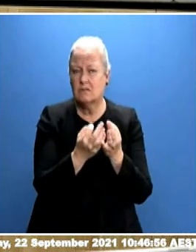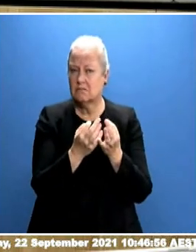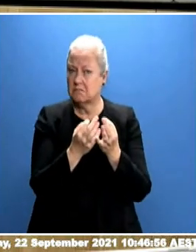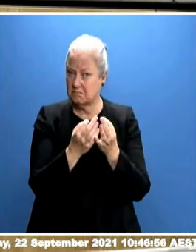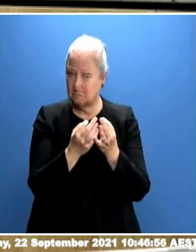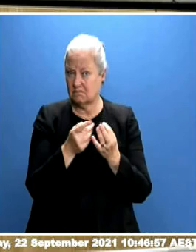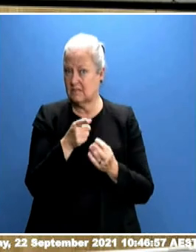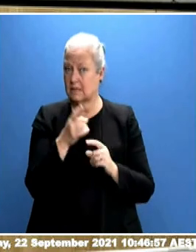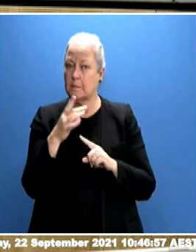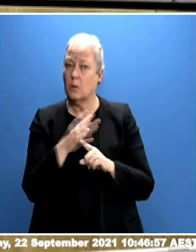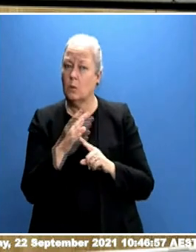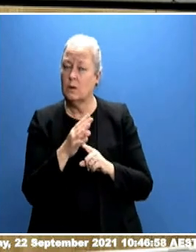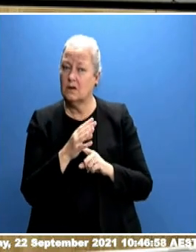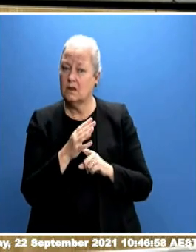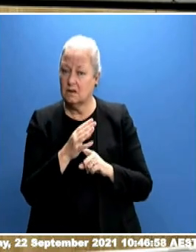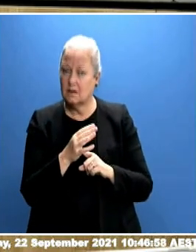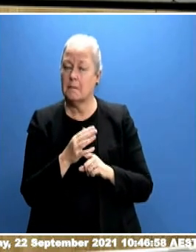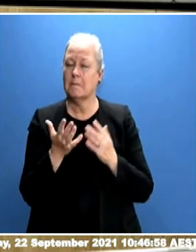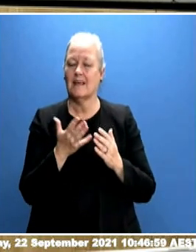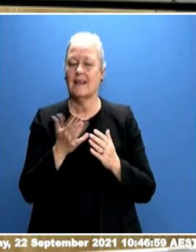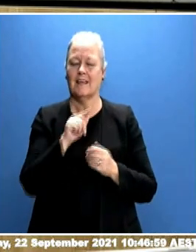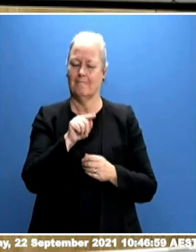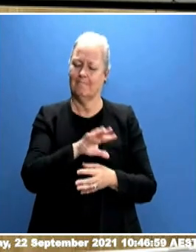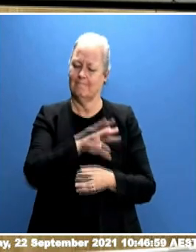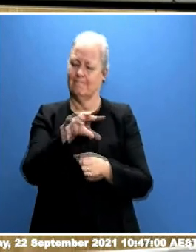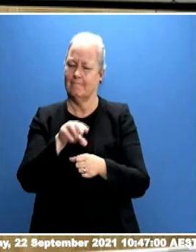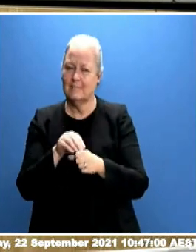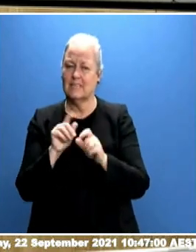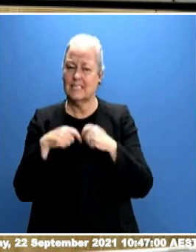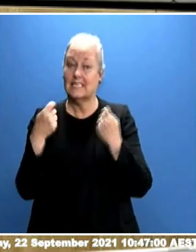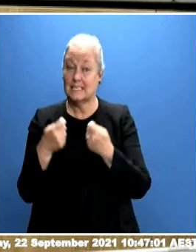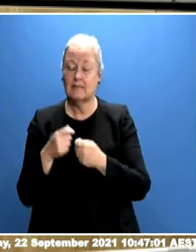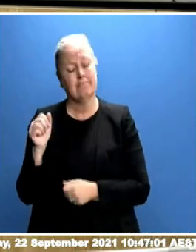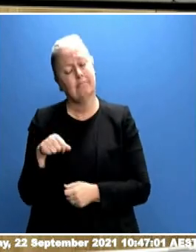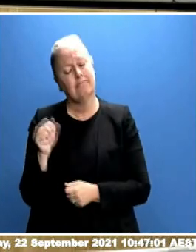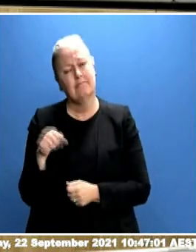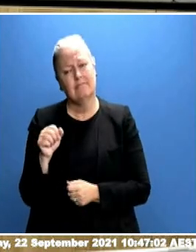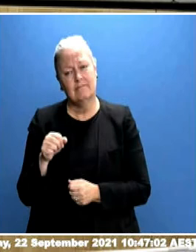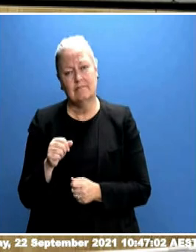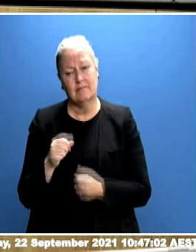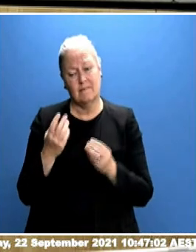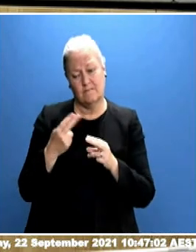is important that they are part of the team for you and for your family?